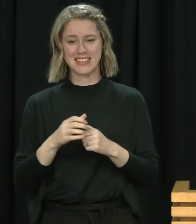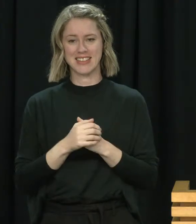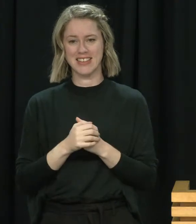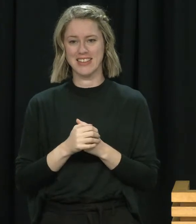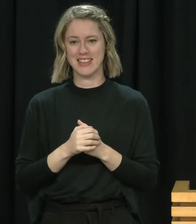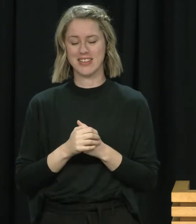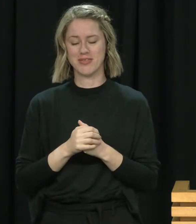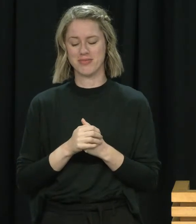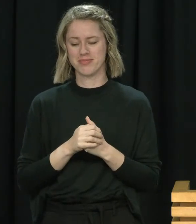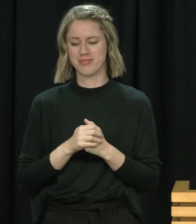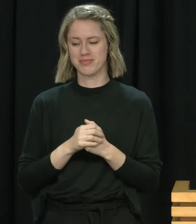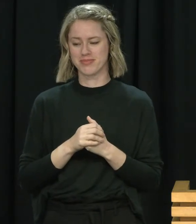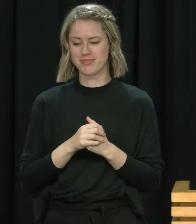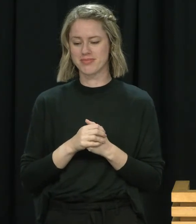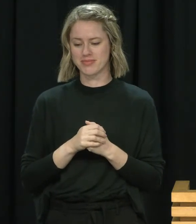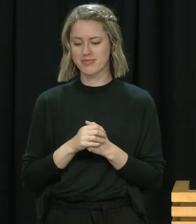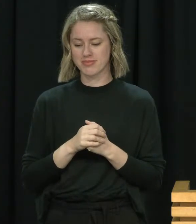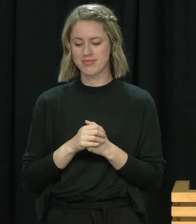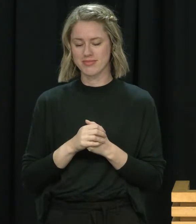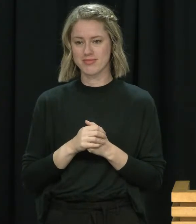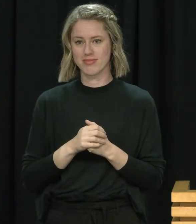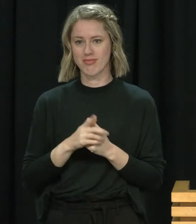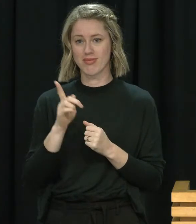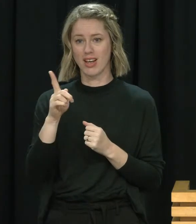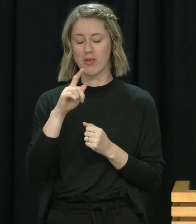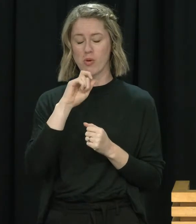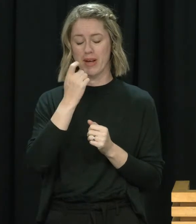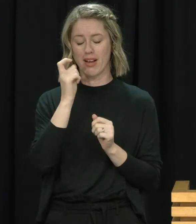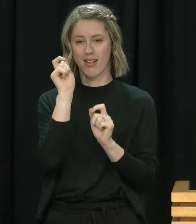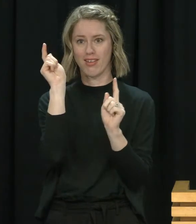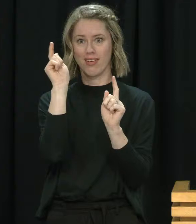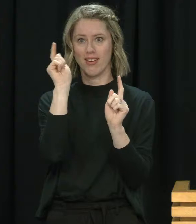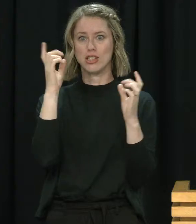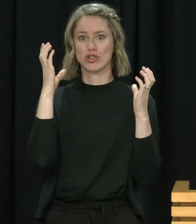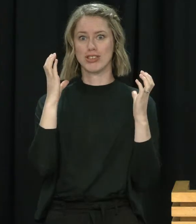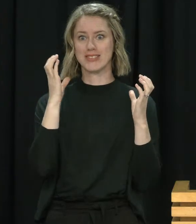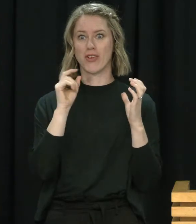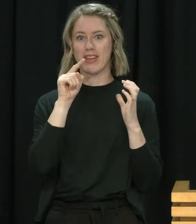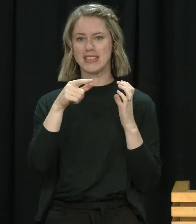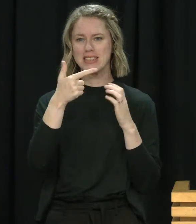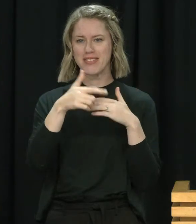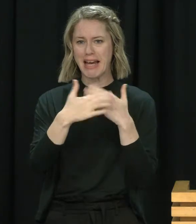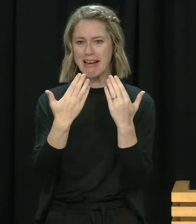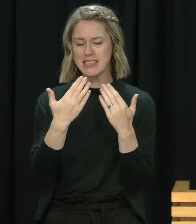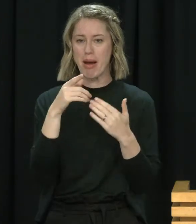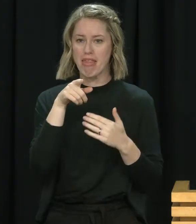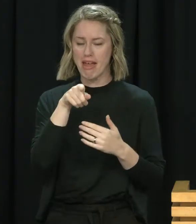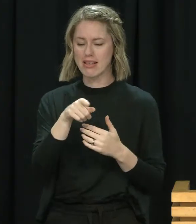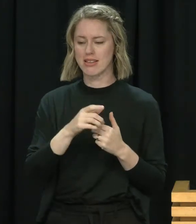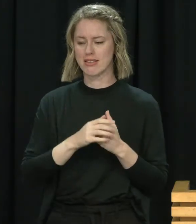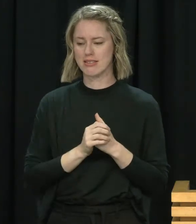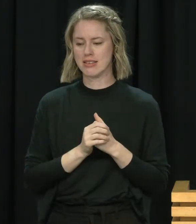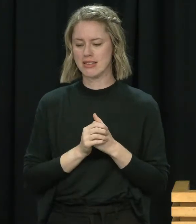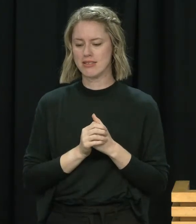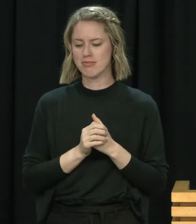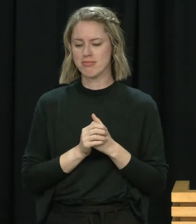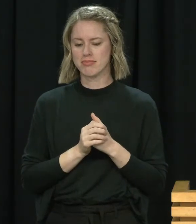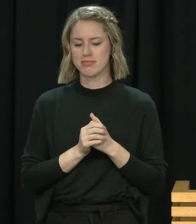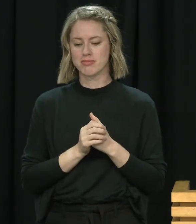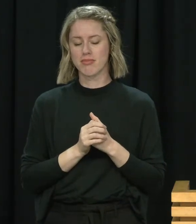really low. Is it a problem if something goes wrong? There is no